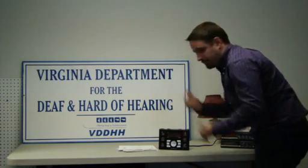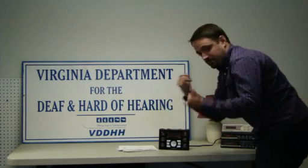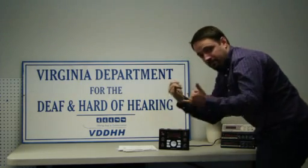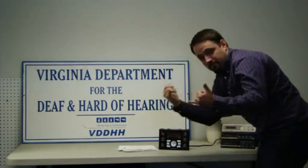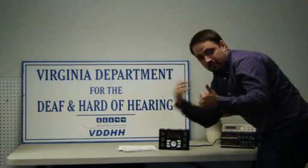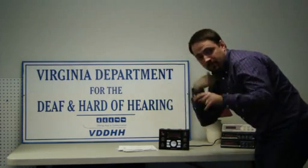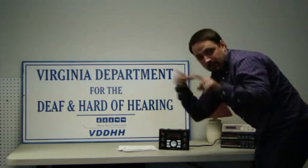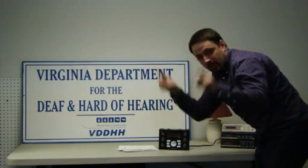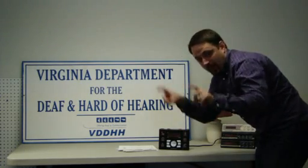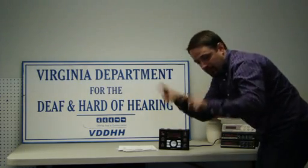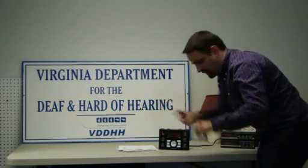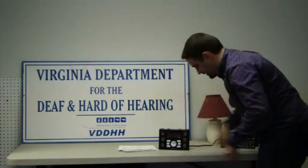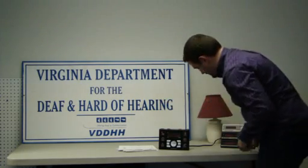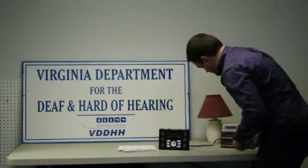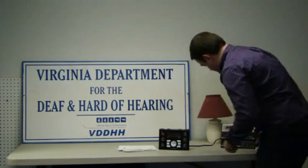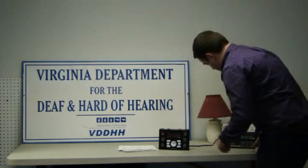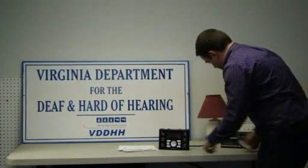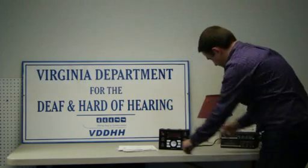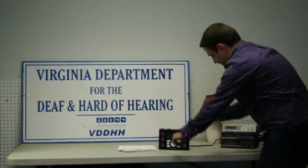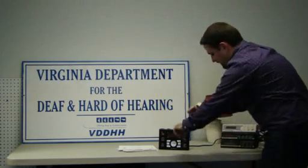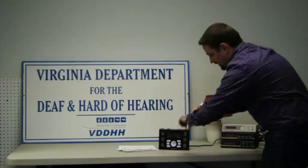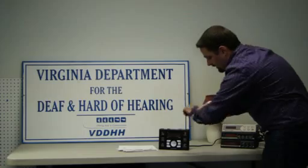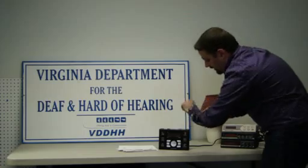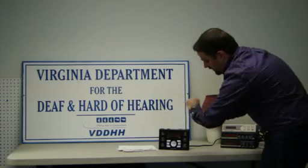now, I'm going to test